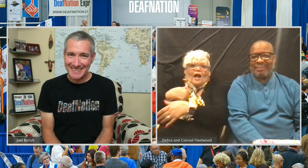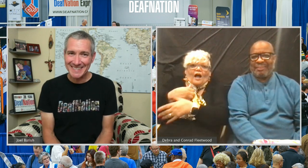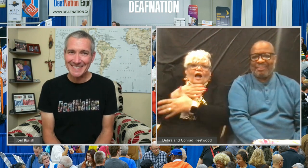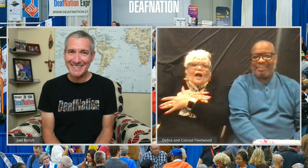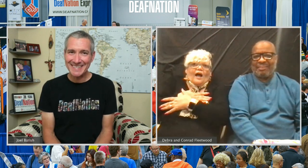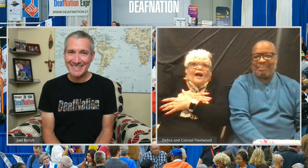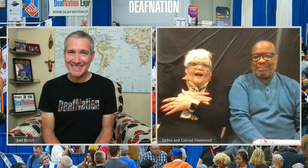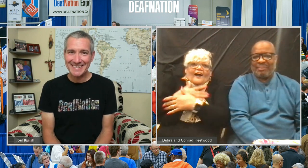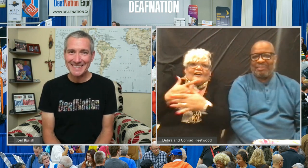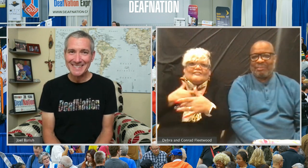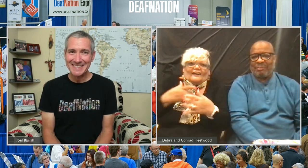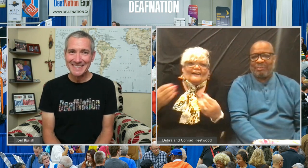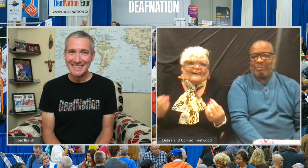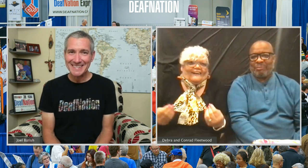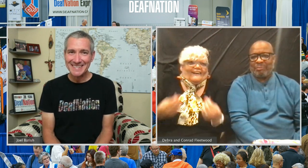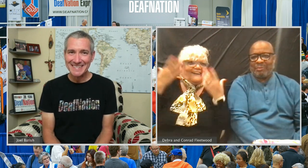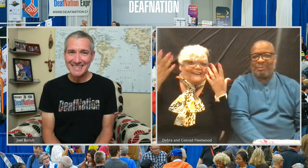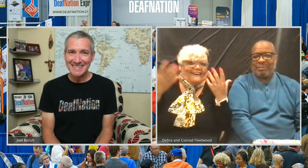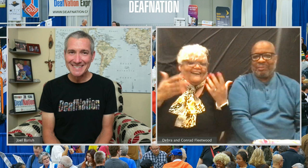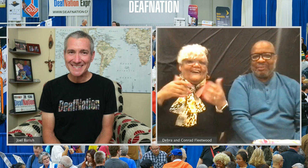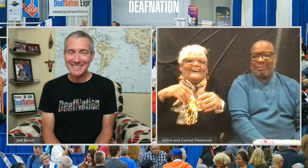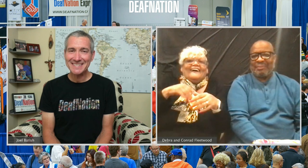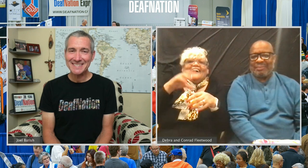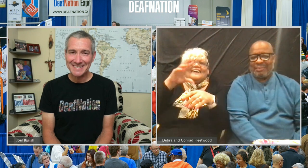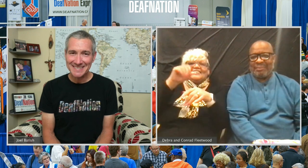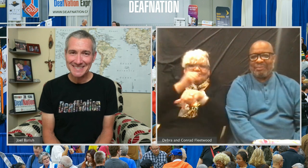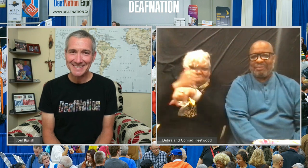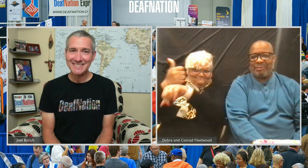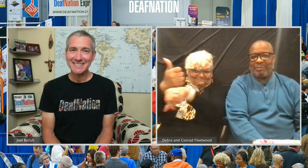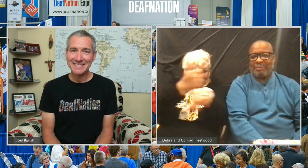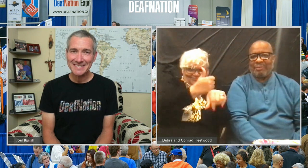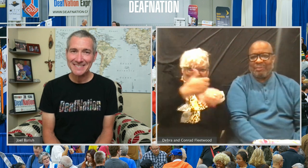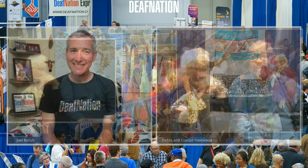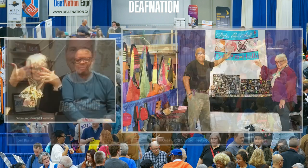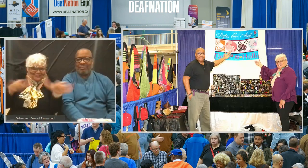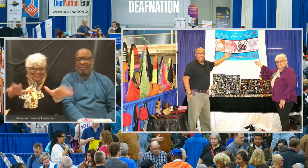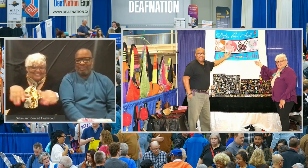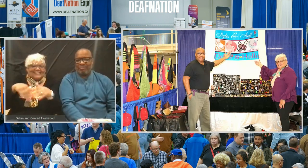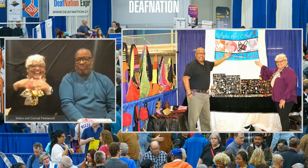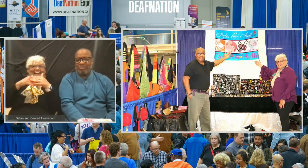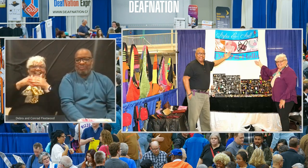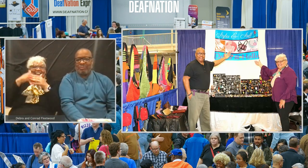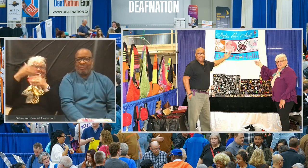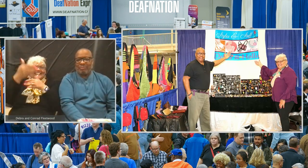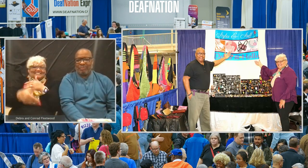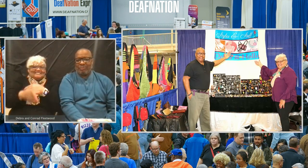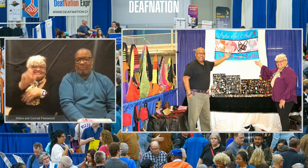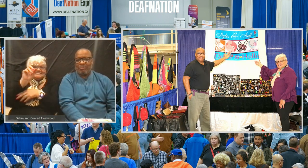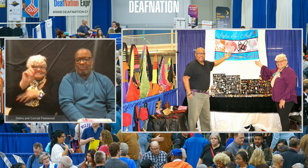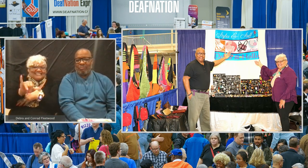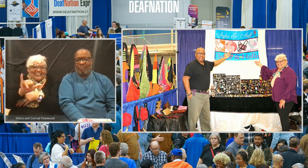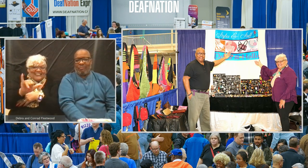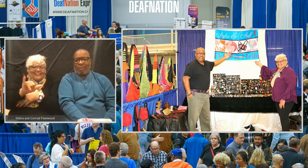Oh, I felt very inspired. I got everything set up, and the next day…